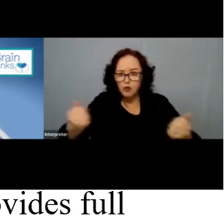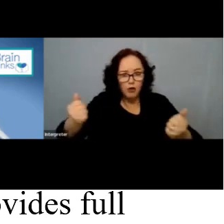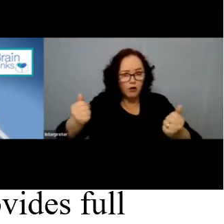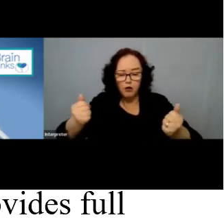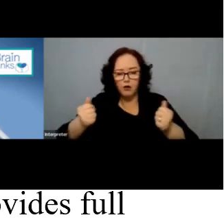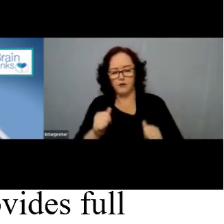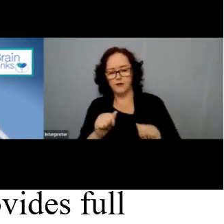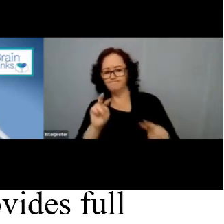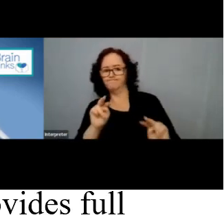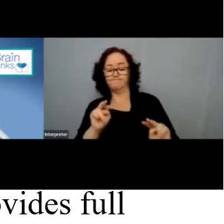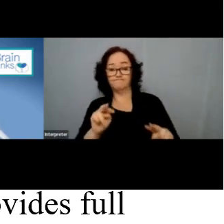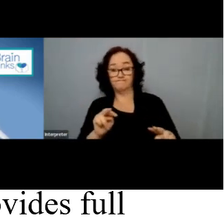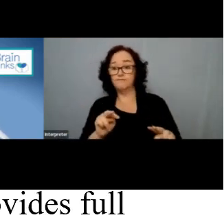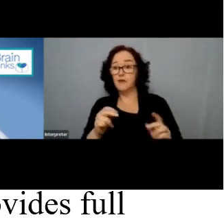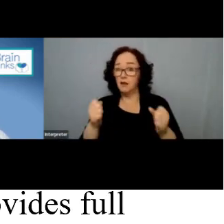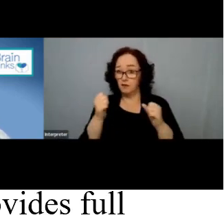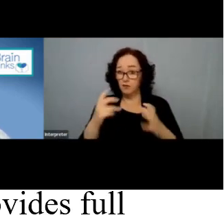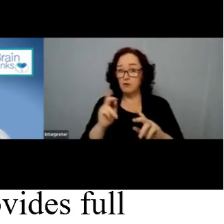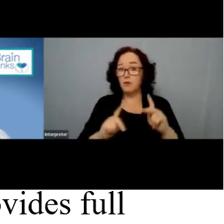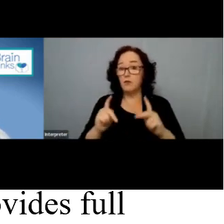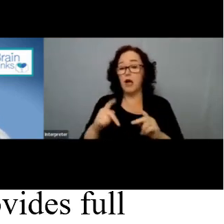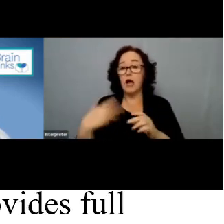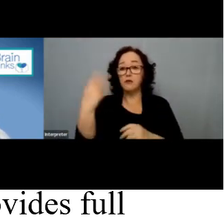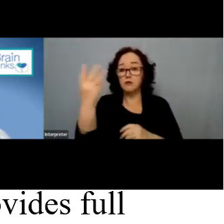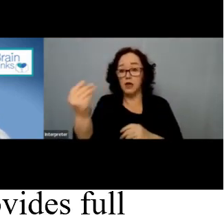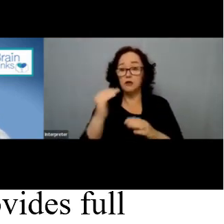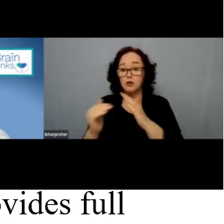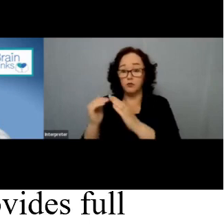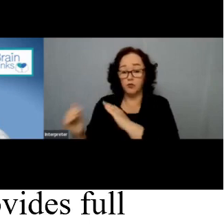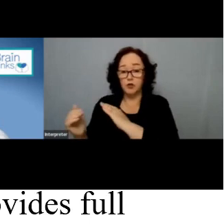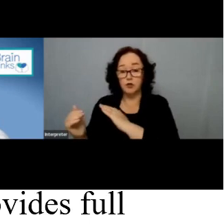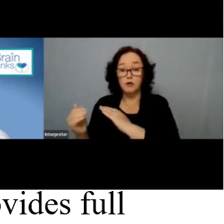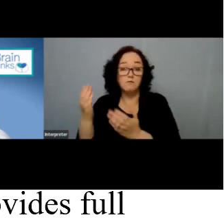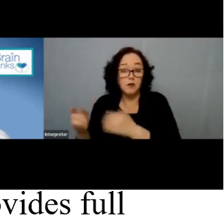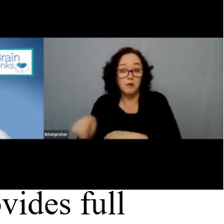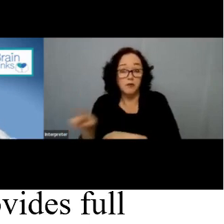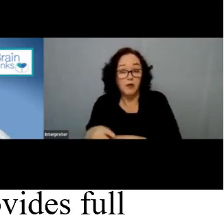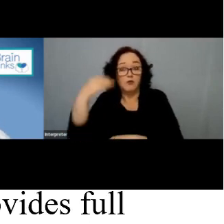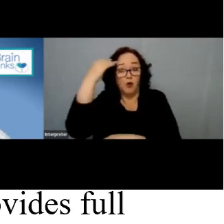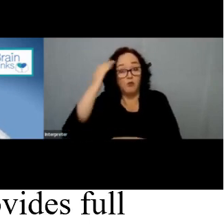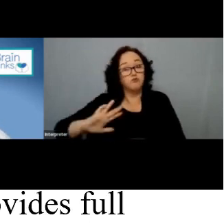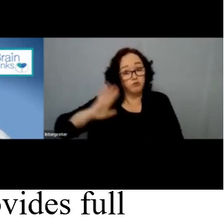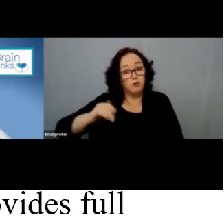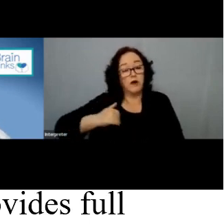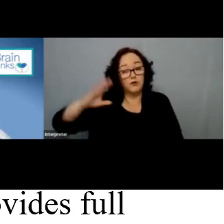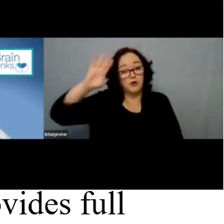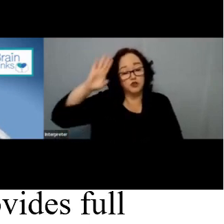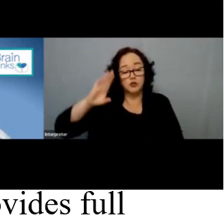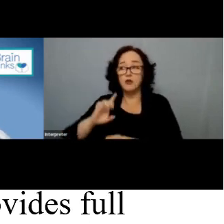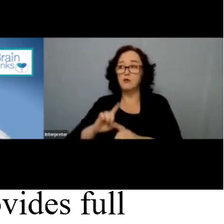out in the community, community, maybe even knowing that they had a concussion and not feeling like they are themselves and